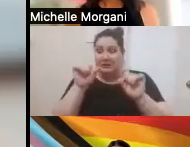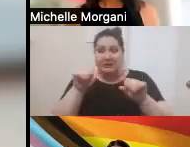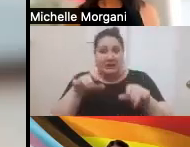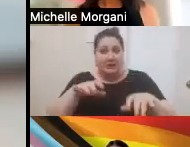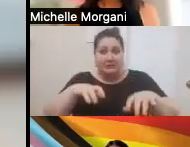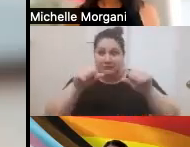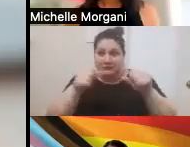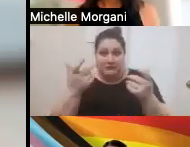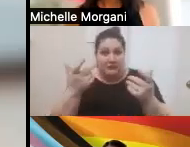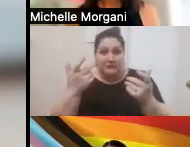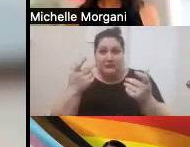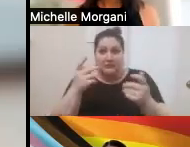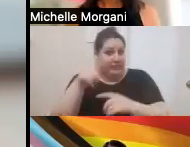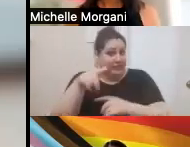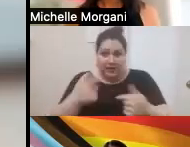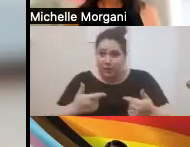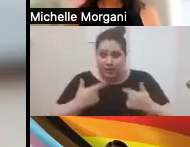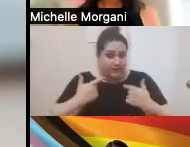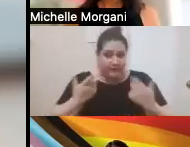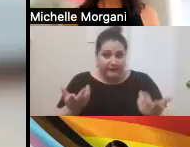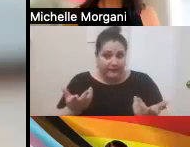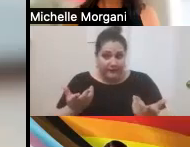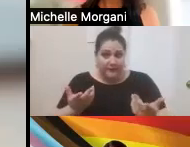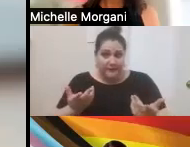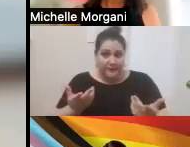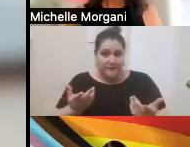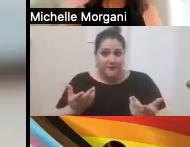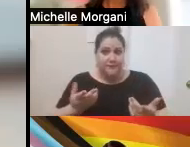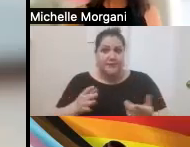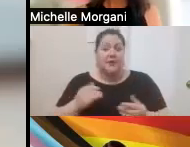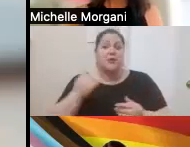And for a student who had a newly acquired visual disability,